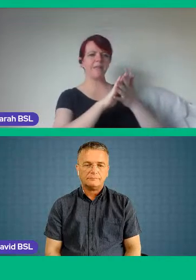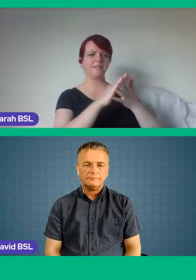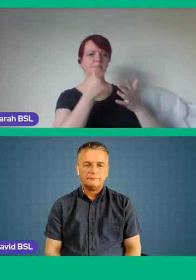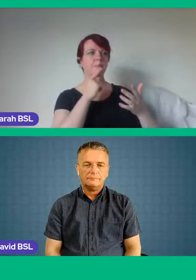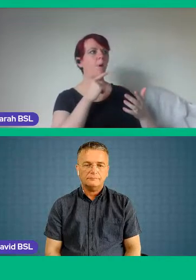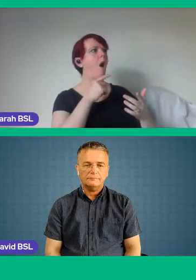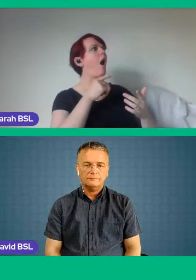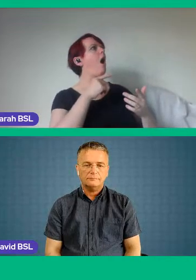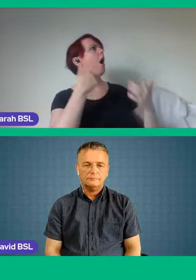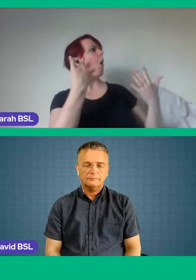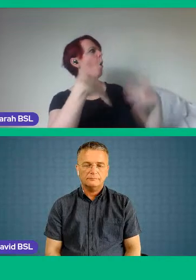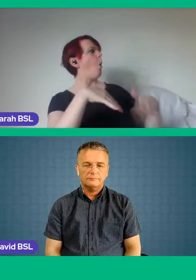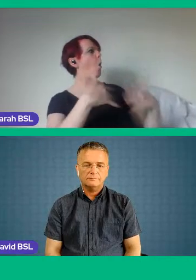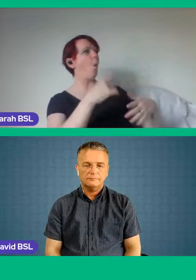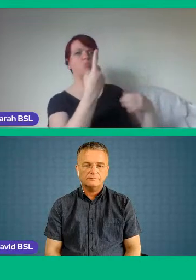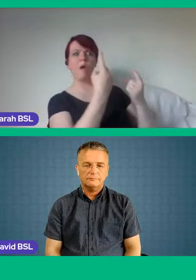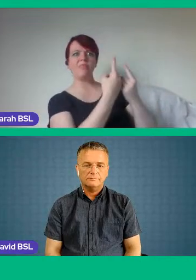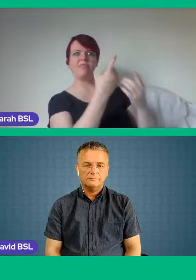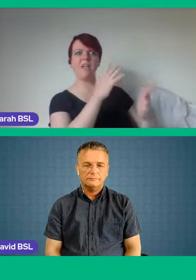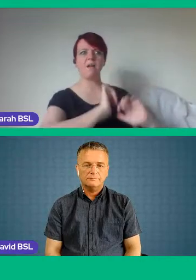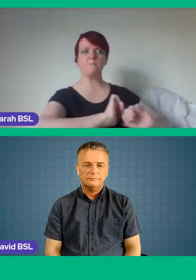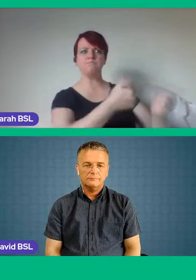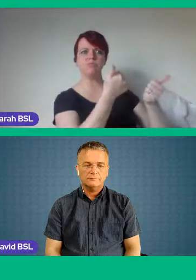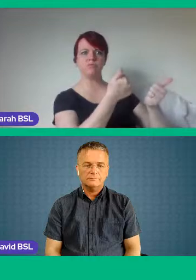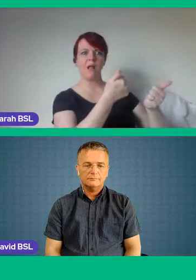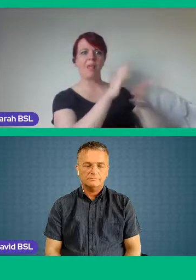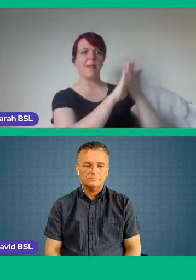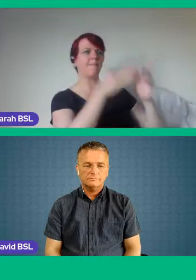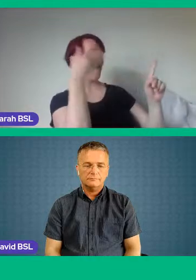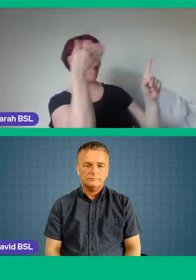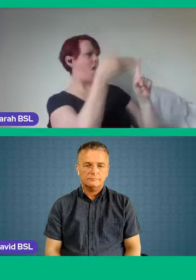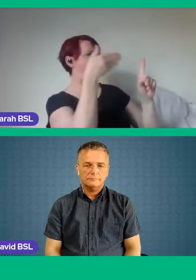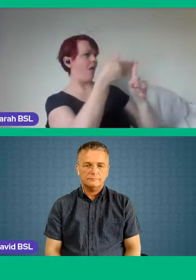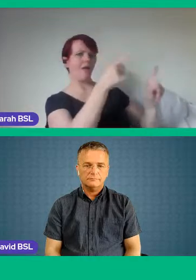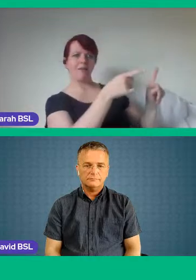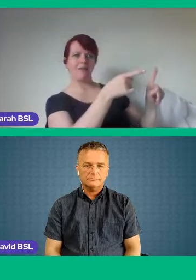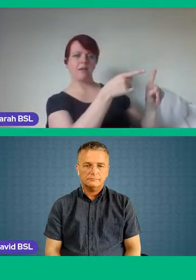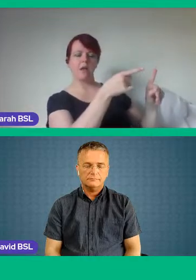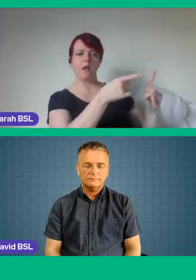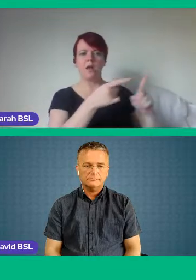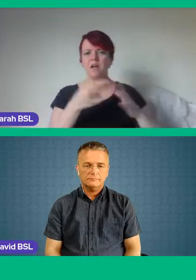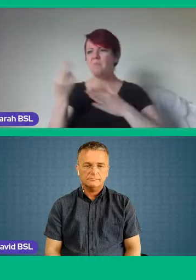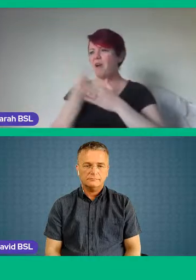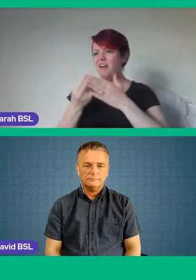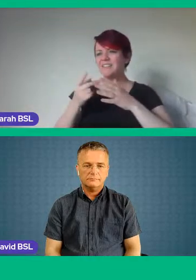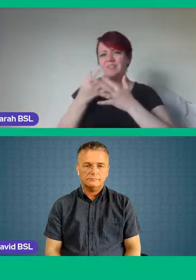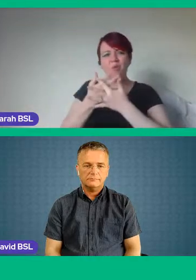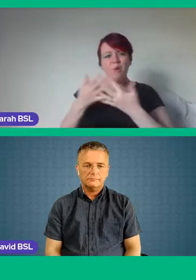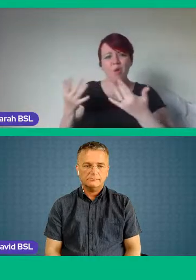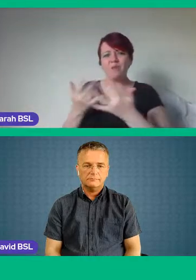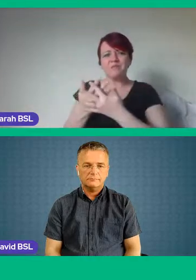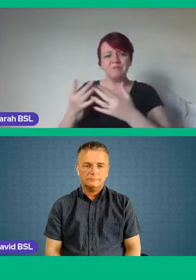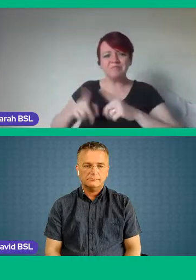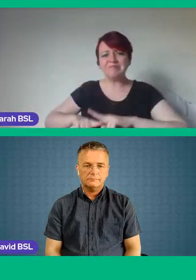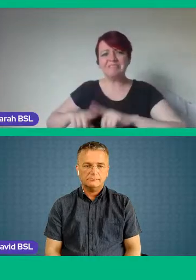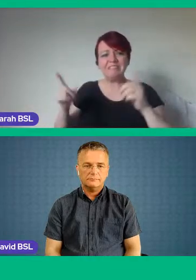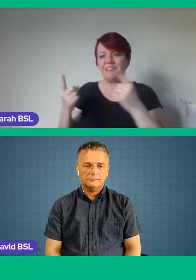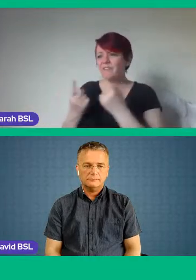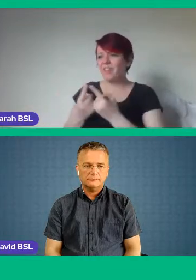get support for it" and they get more status and recognition because they do one thing really well. Which is great.